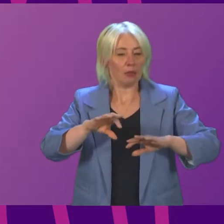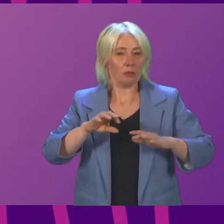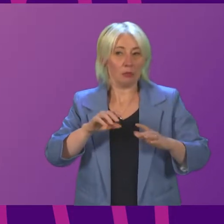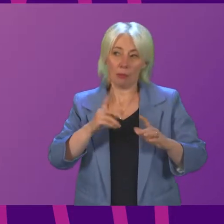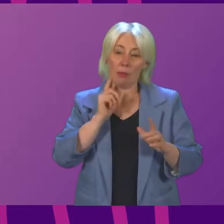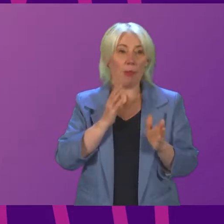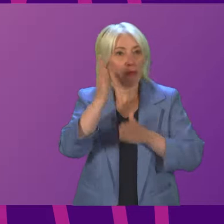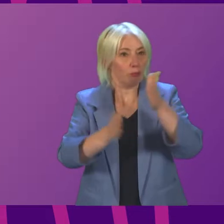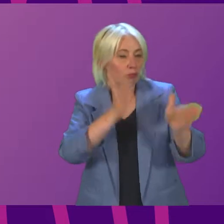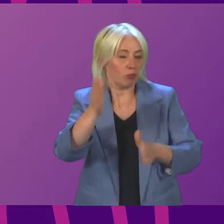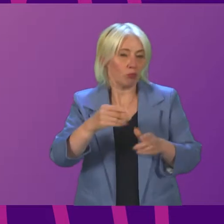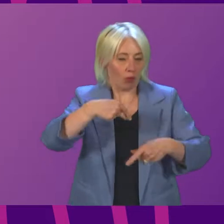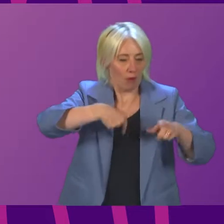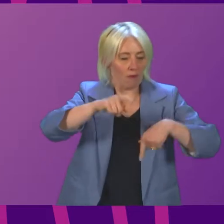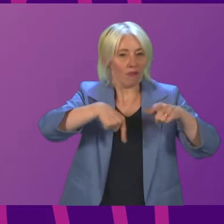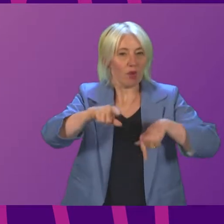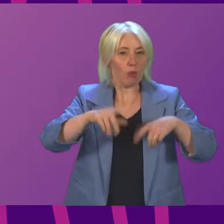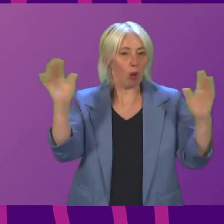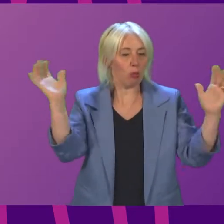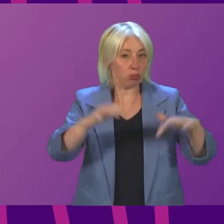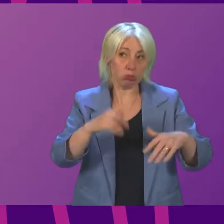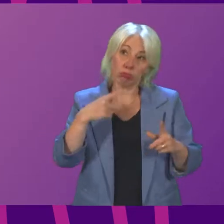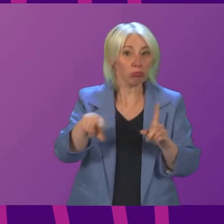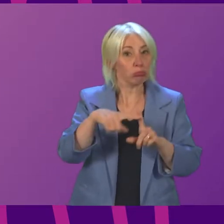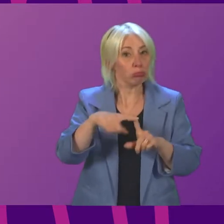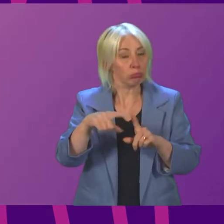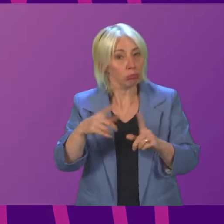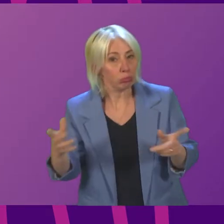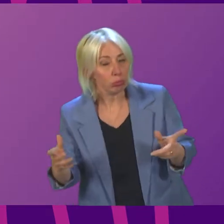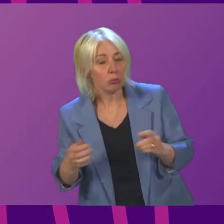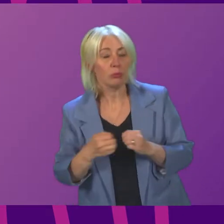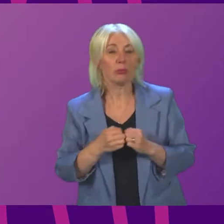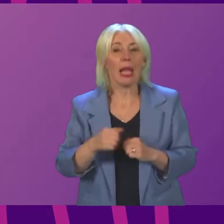matches, which has been exceptionally positive, and, although I know that there are those in